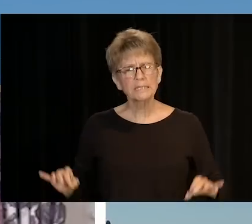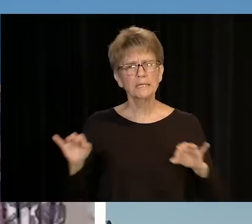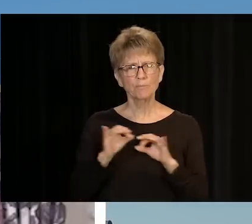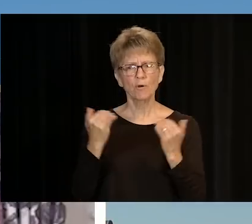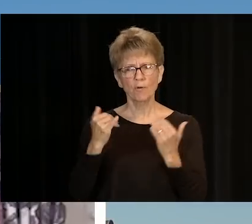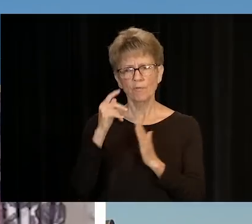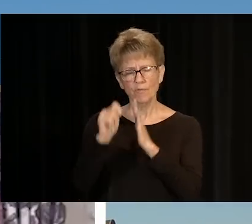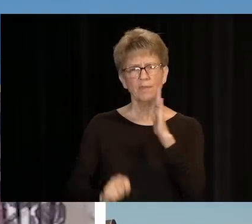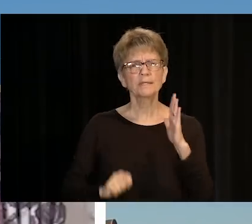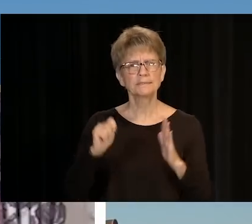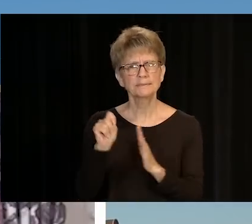TO THIS TIME TODAY.